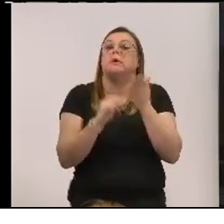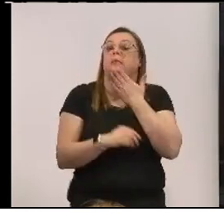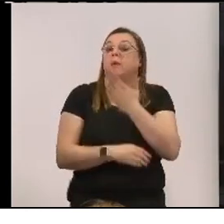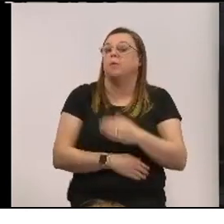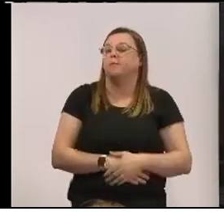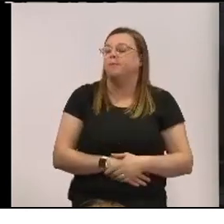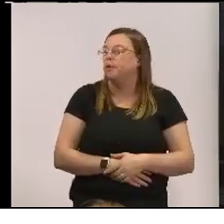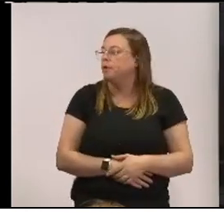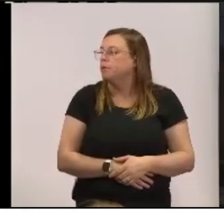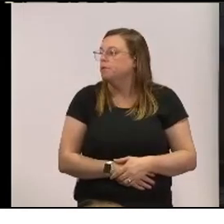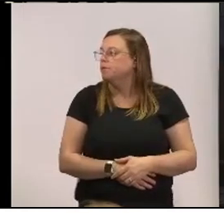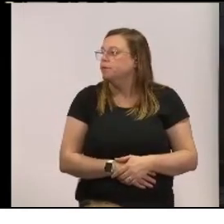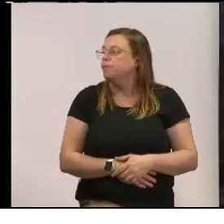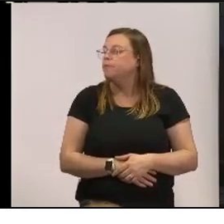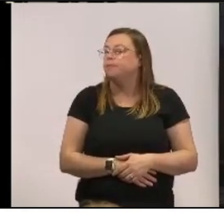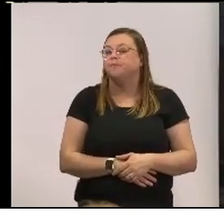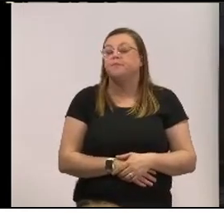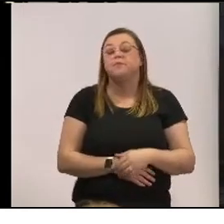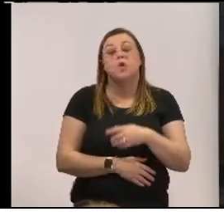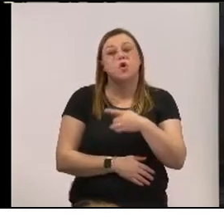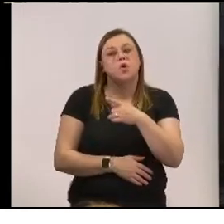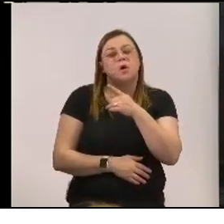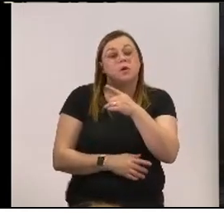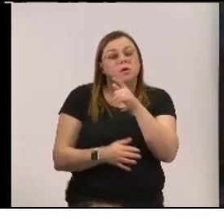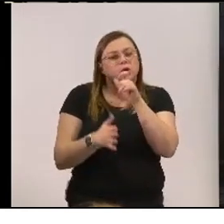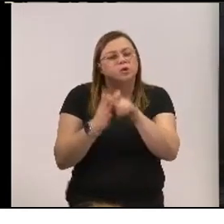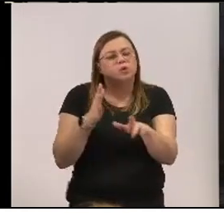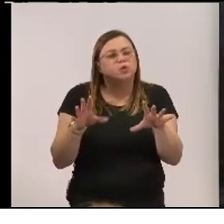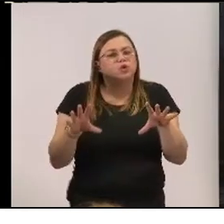And how are you, what are you doing to prepare for